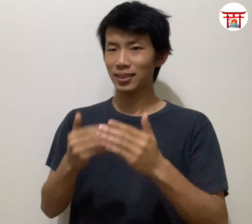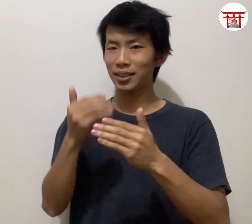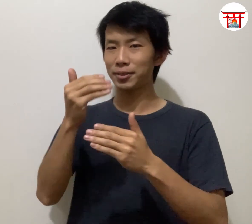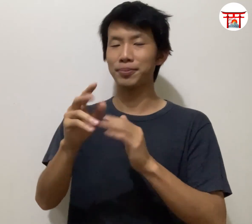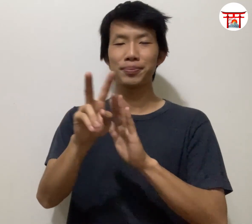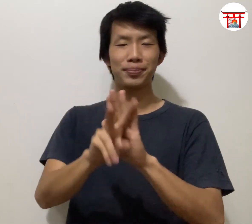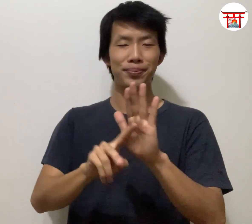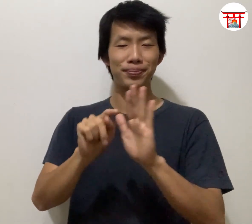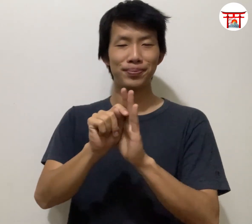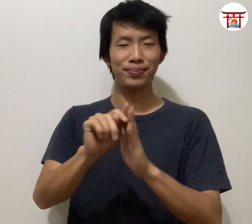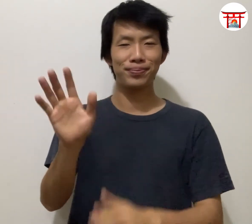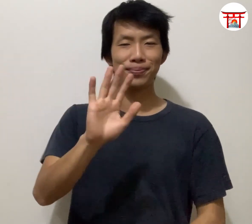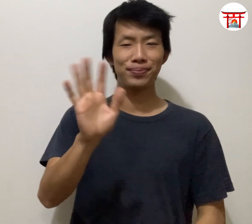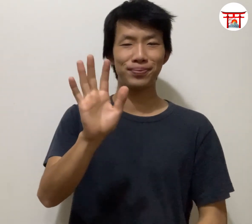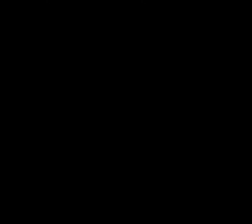See you in the next video!